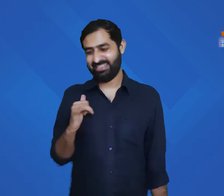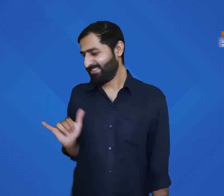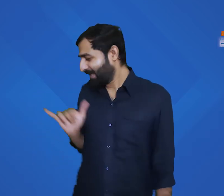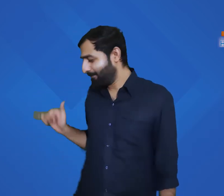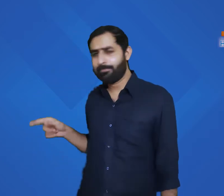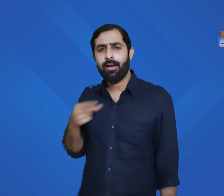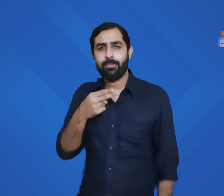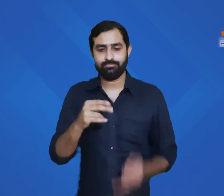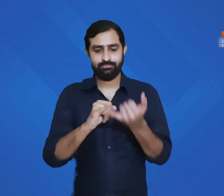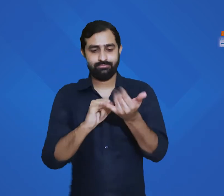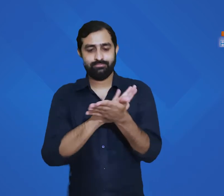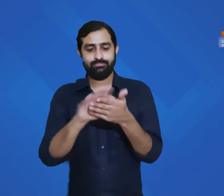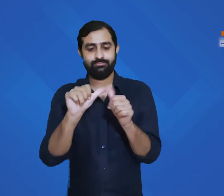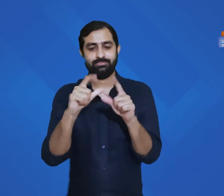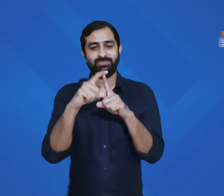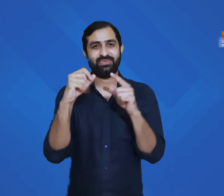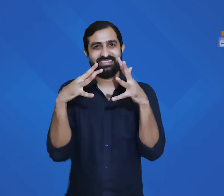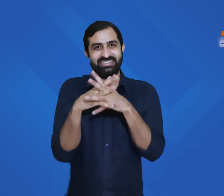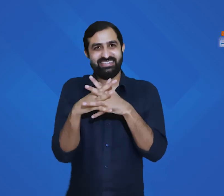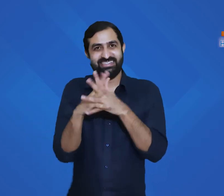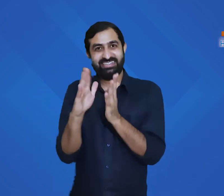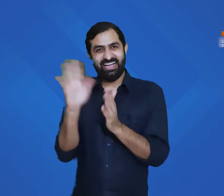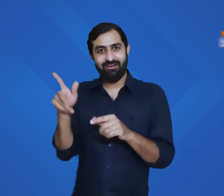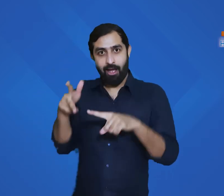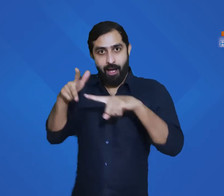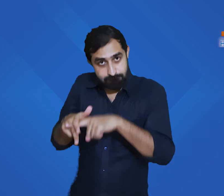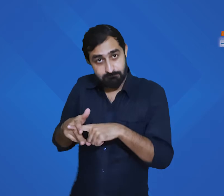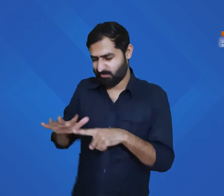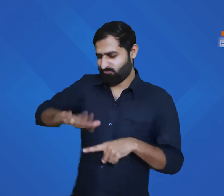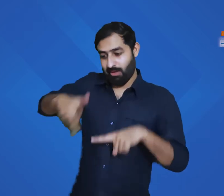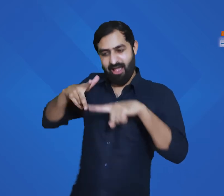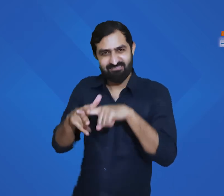As we are unable to cut off our shadows from our body,